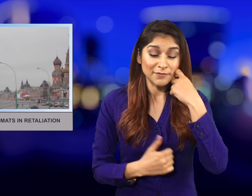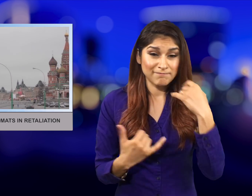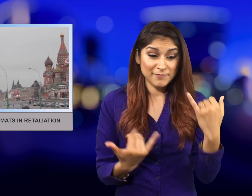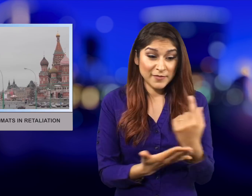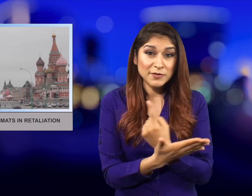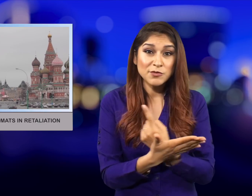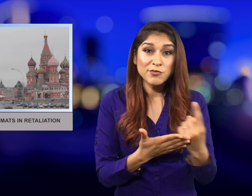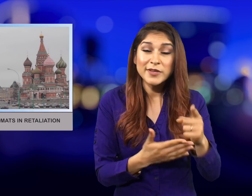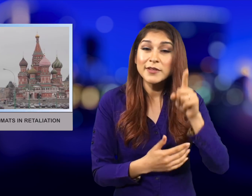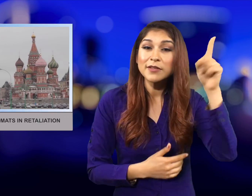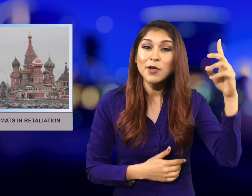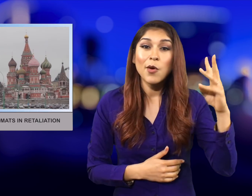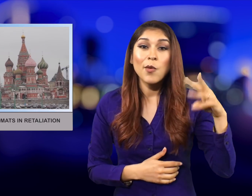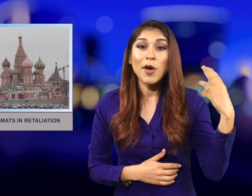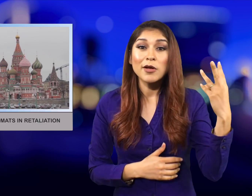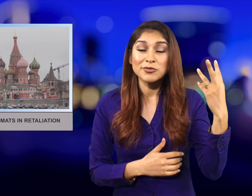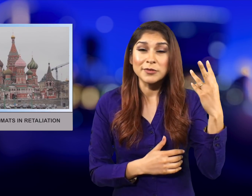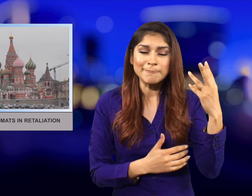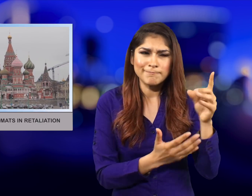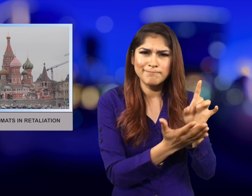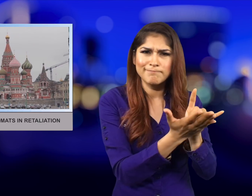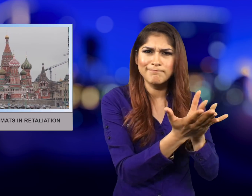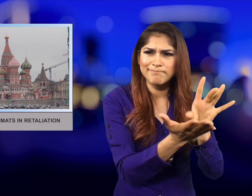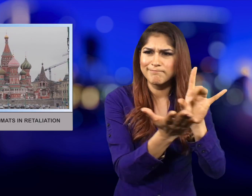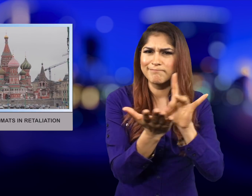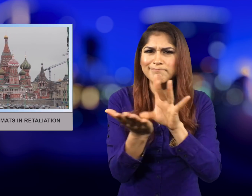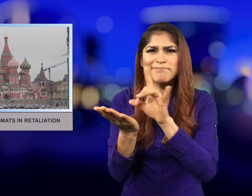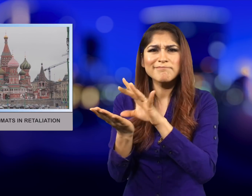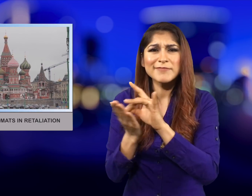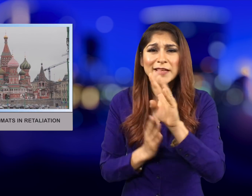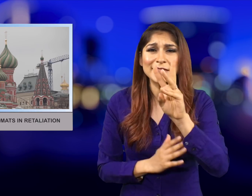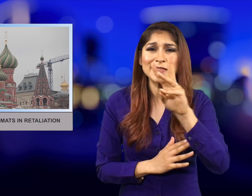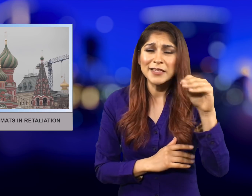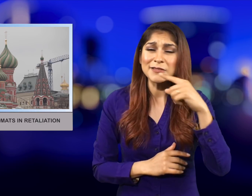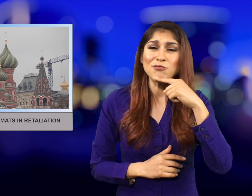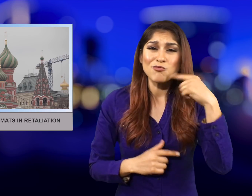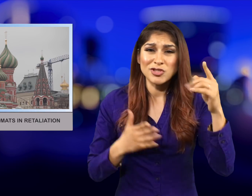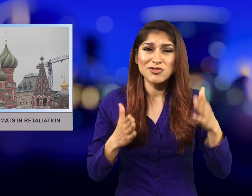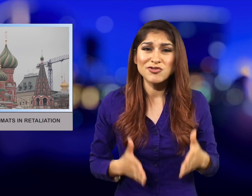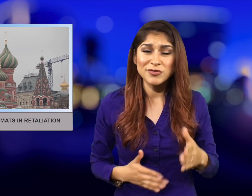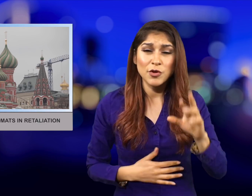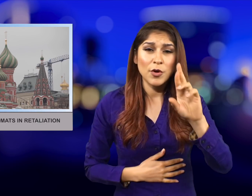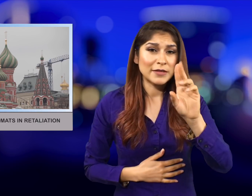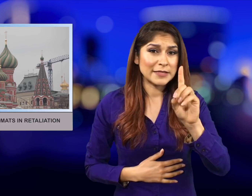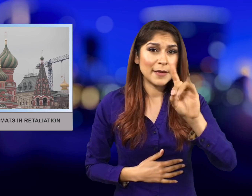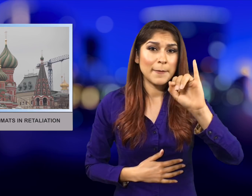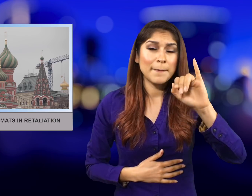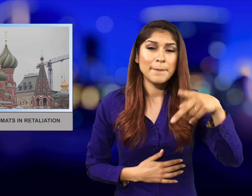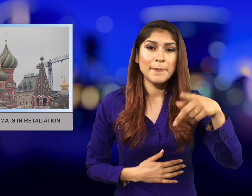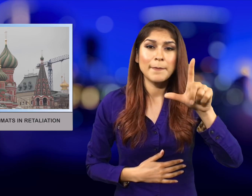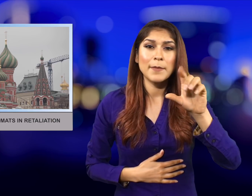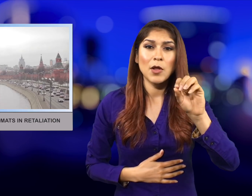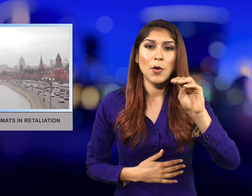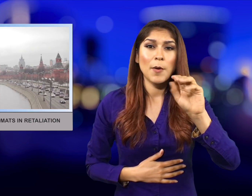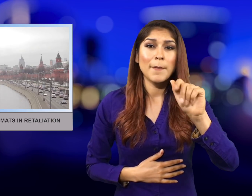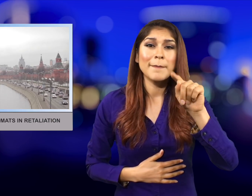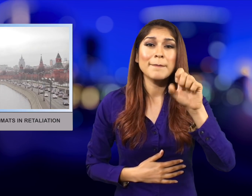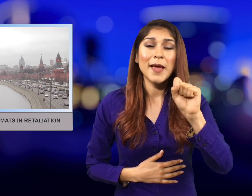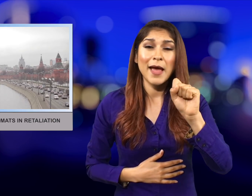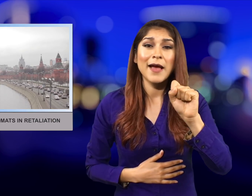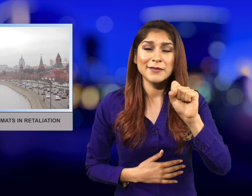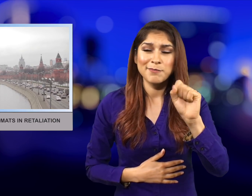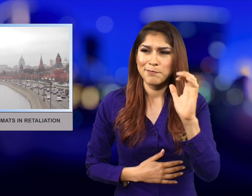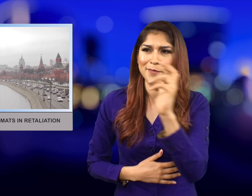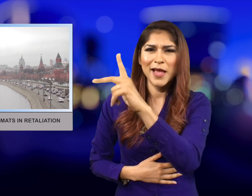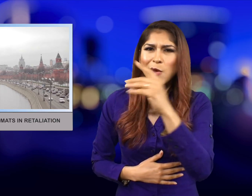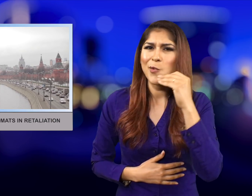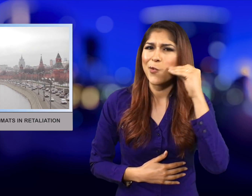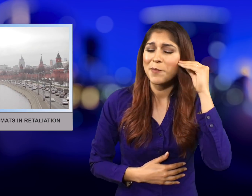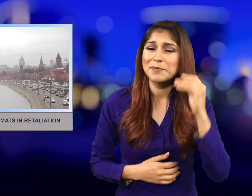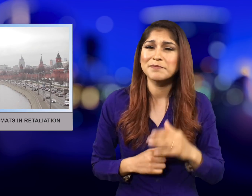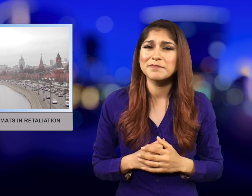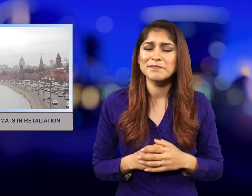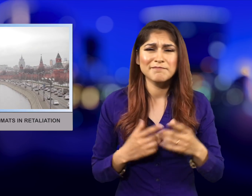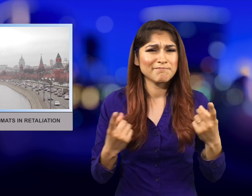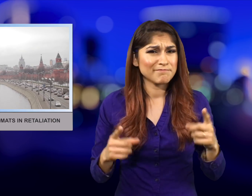Earlier this week Washington expelled 60 Russian diplomats.